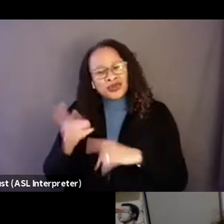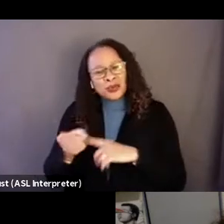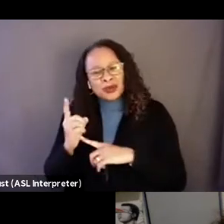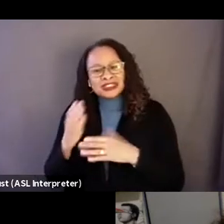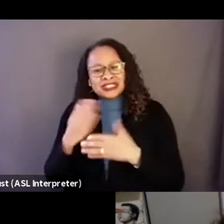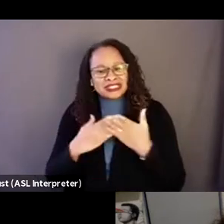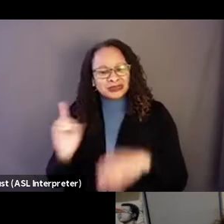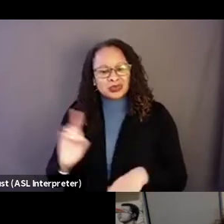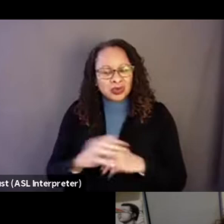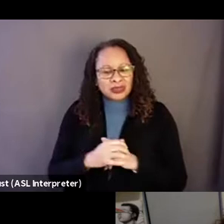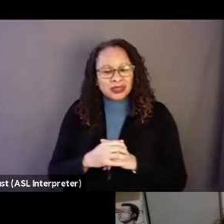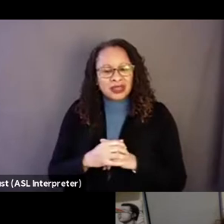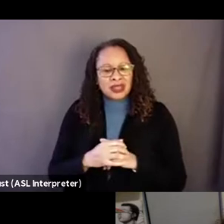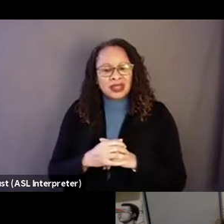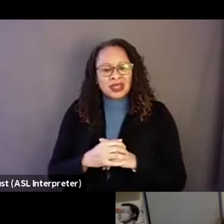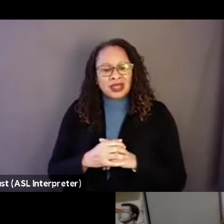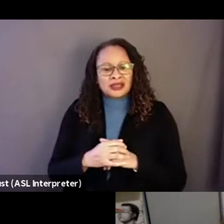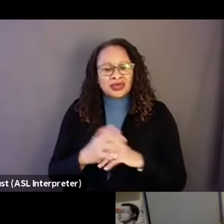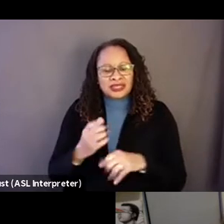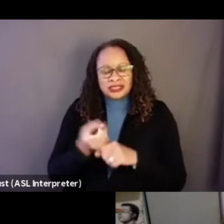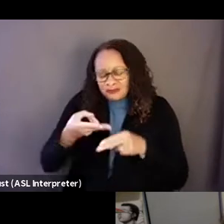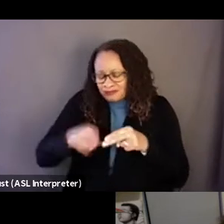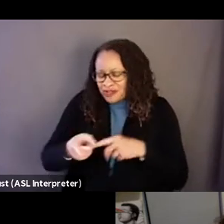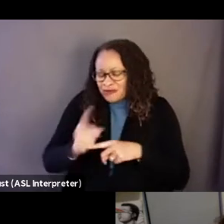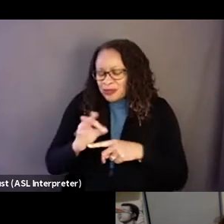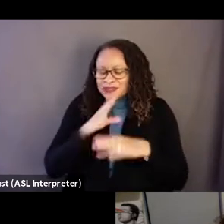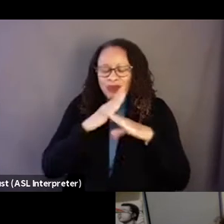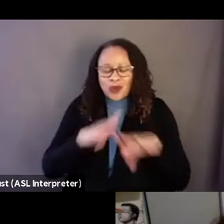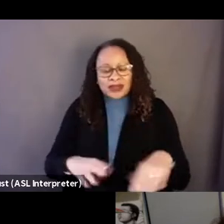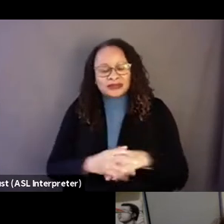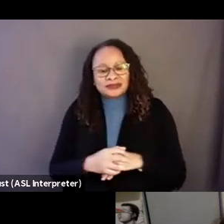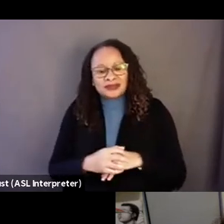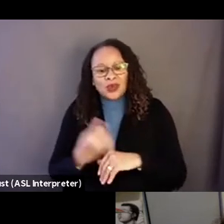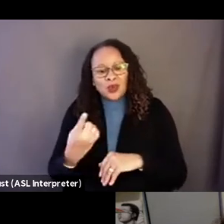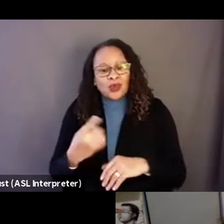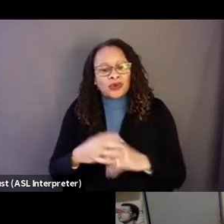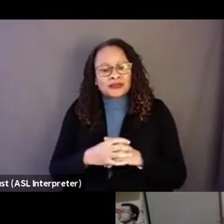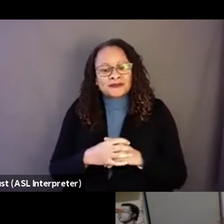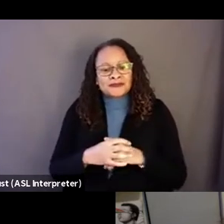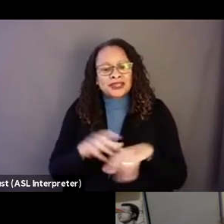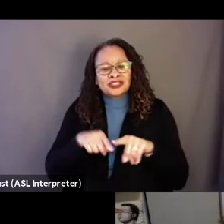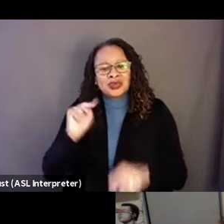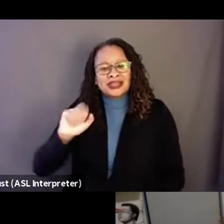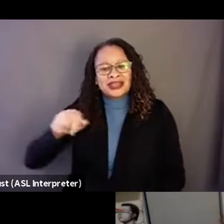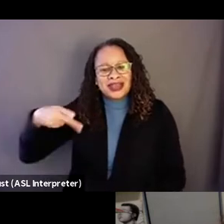where you get these kind of brief moments of quiet. One of them is during nap time when Nunu and Patrick